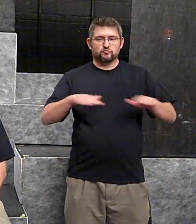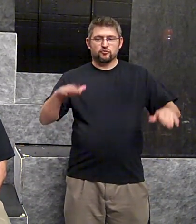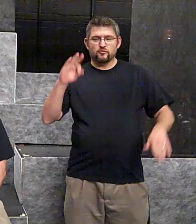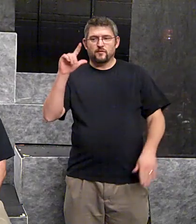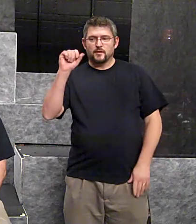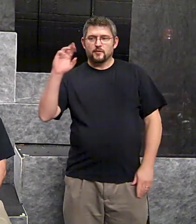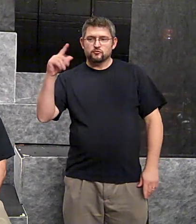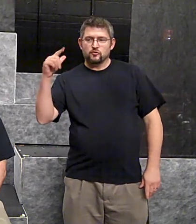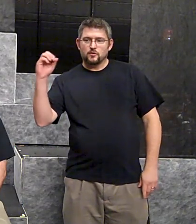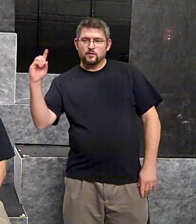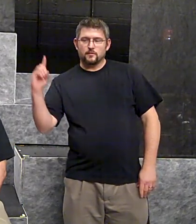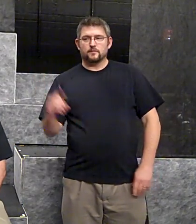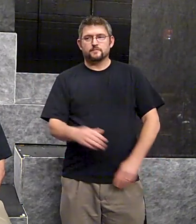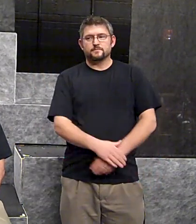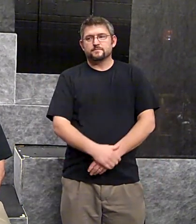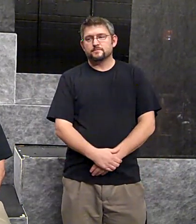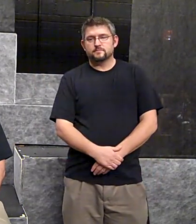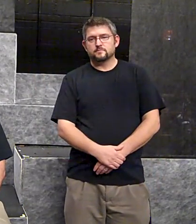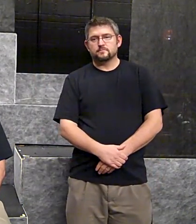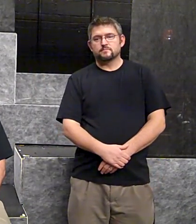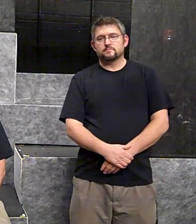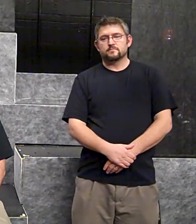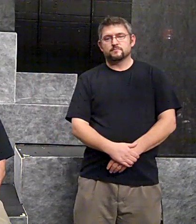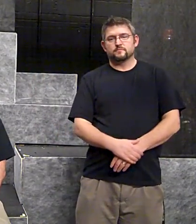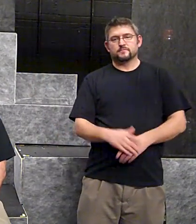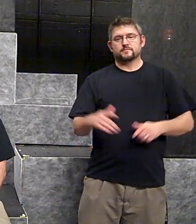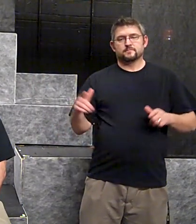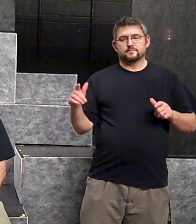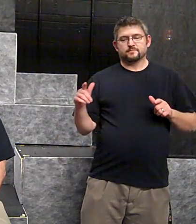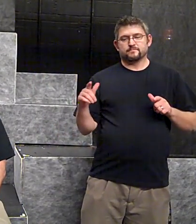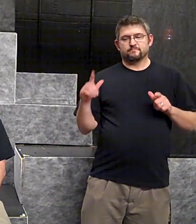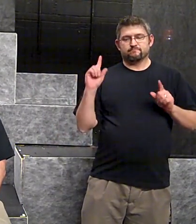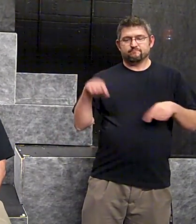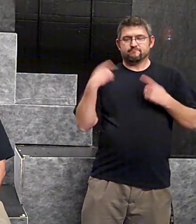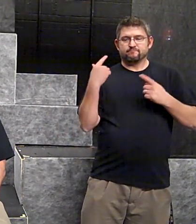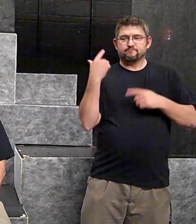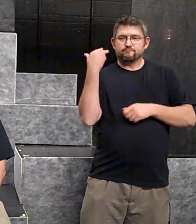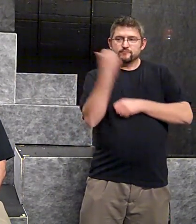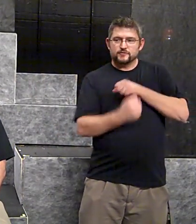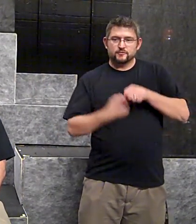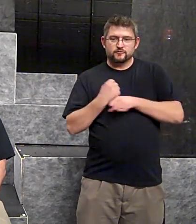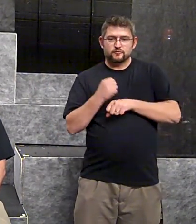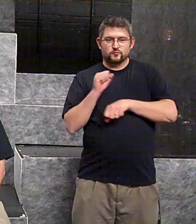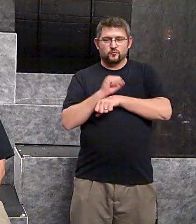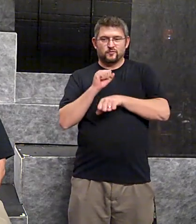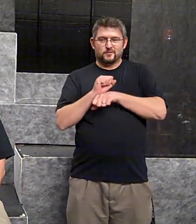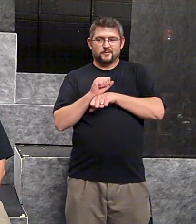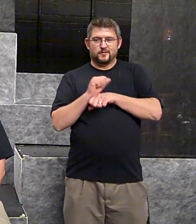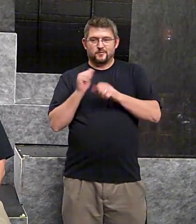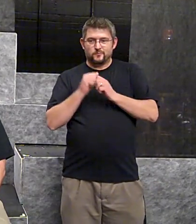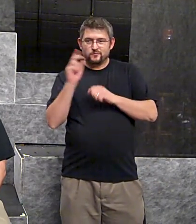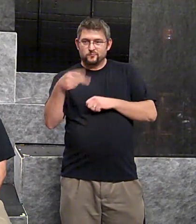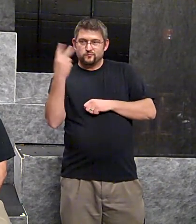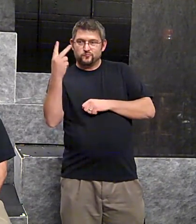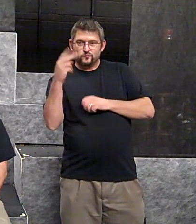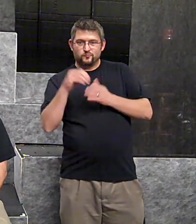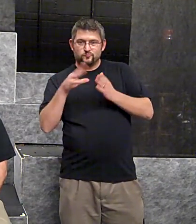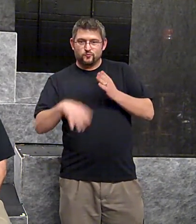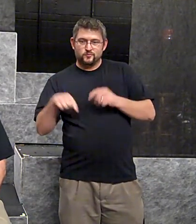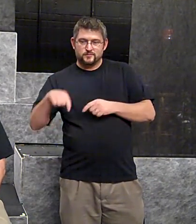After three years of working with two students at E C Glass who are Deaf